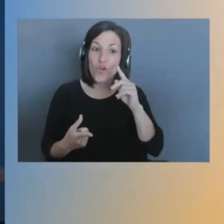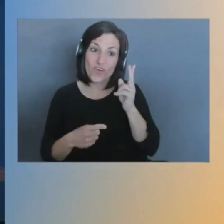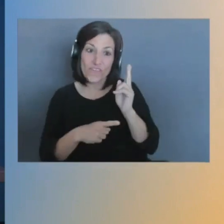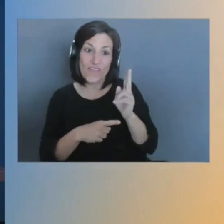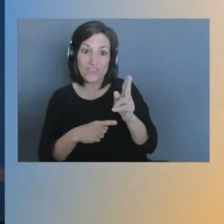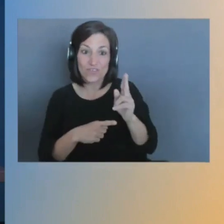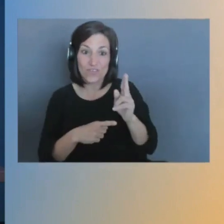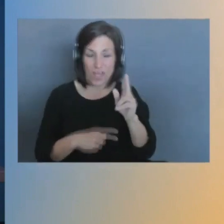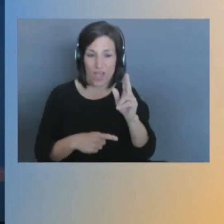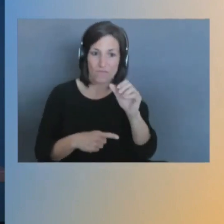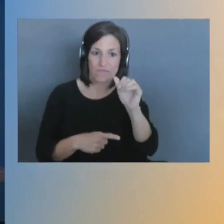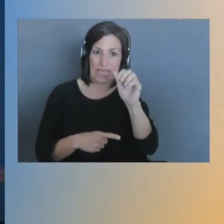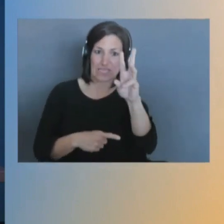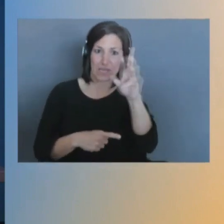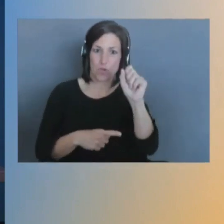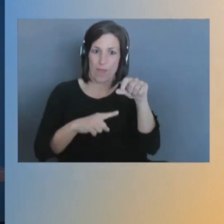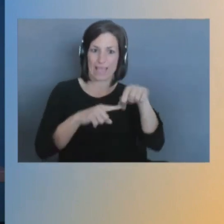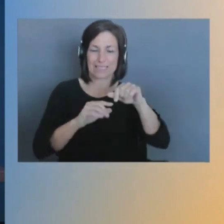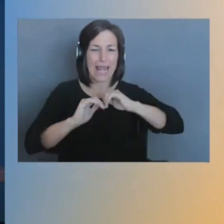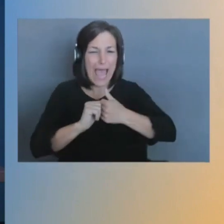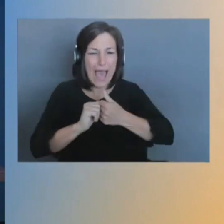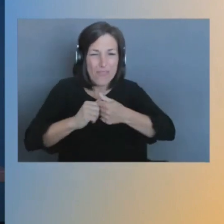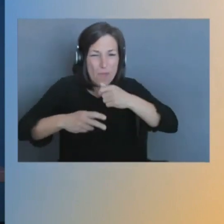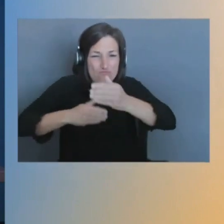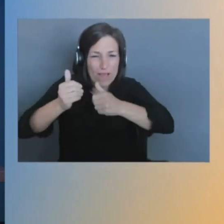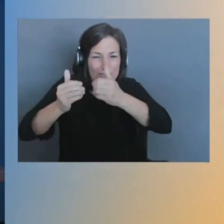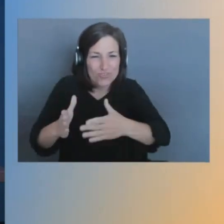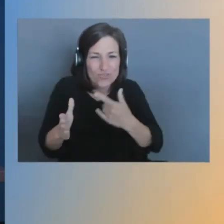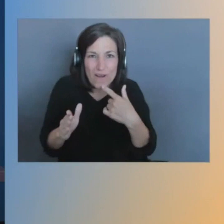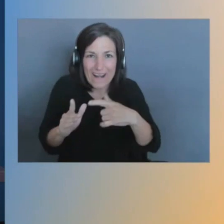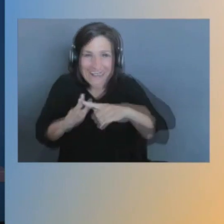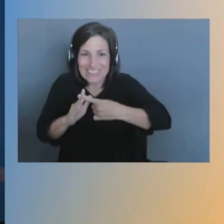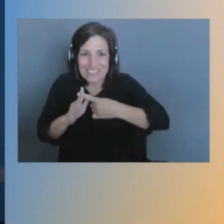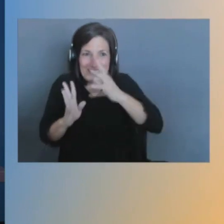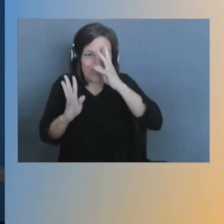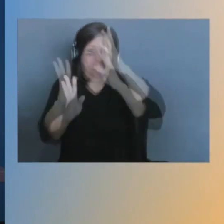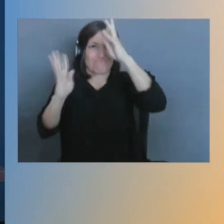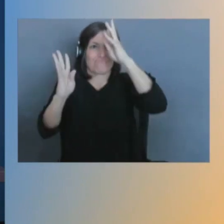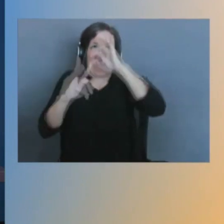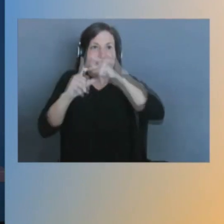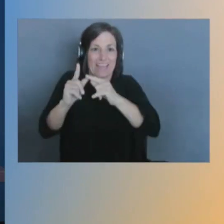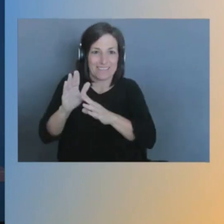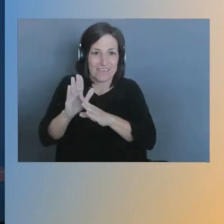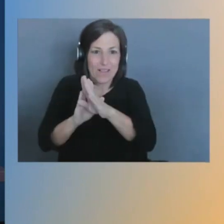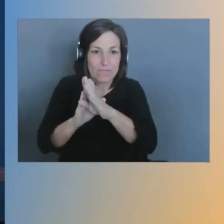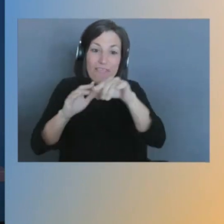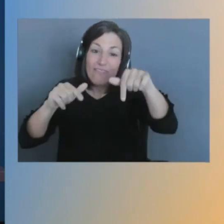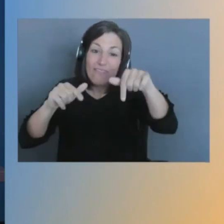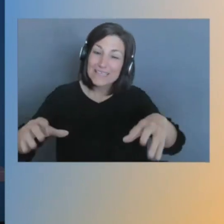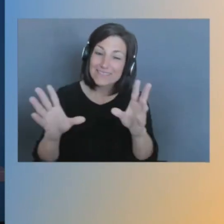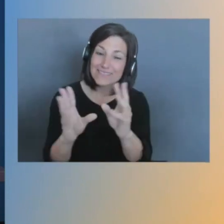and how Graviton processors were initially conceived and then developed. With this session, we wanna dive deeper into Graviton